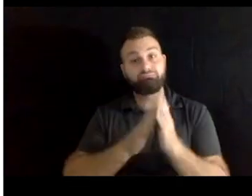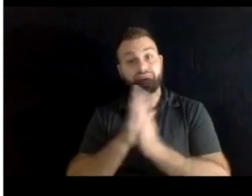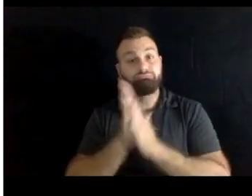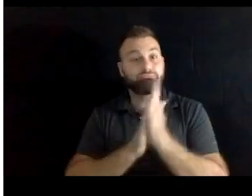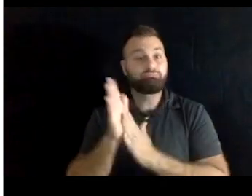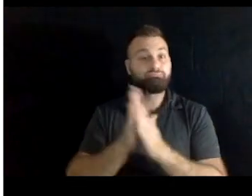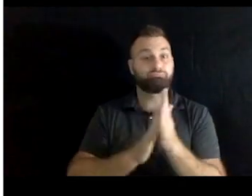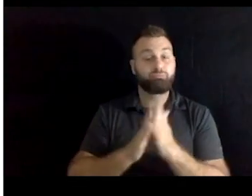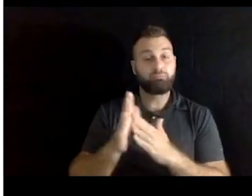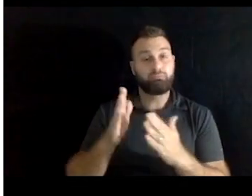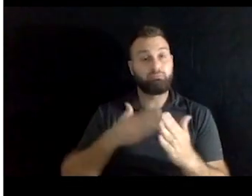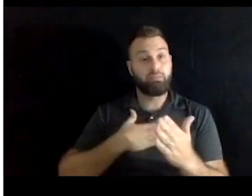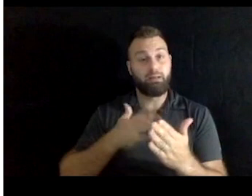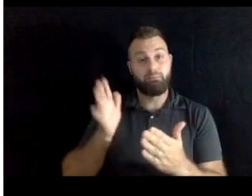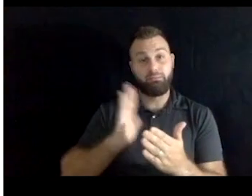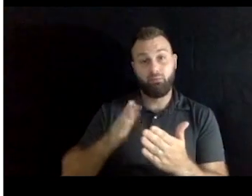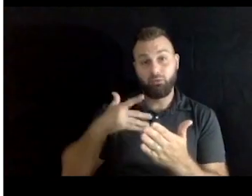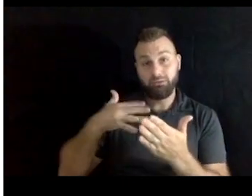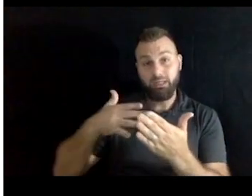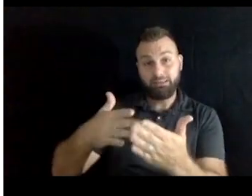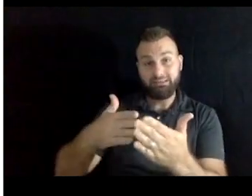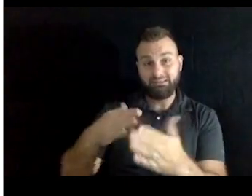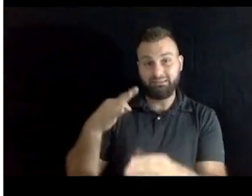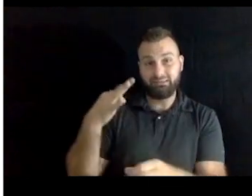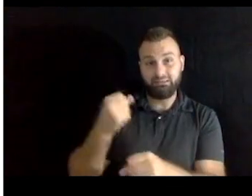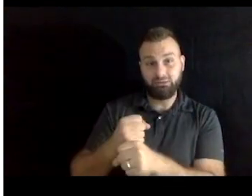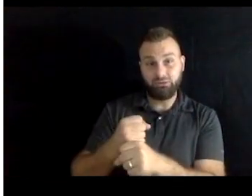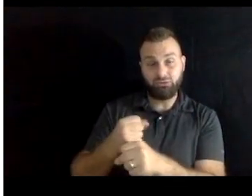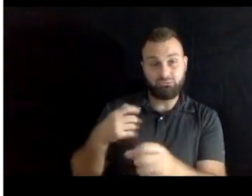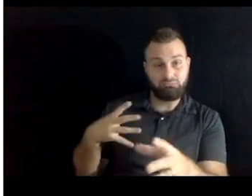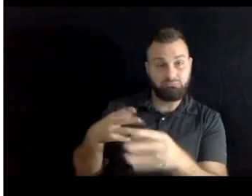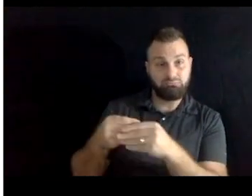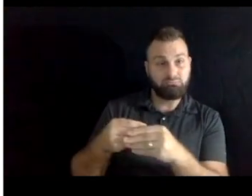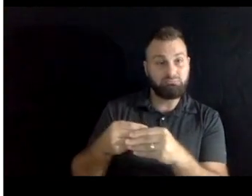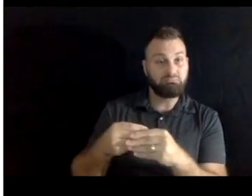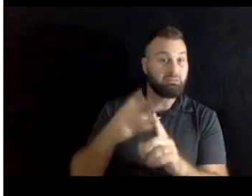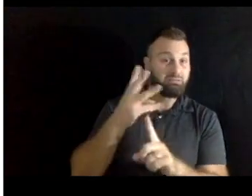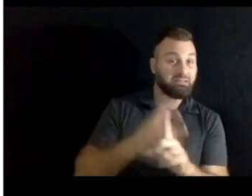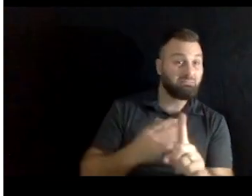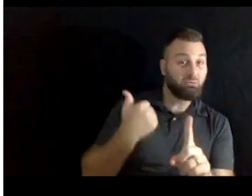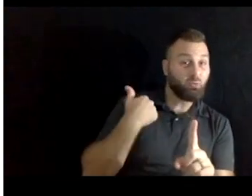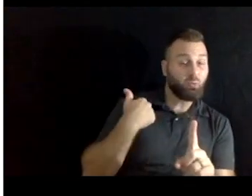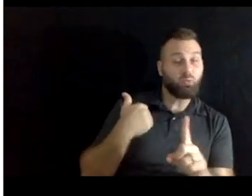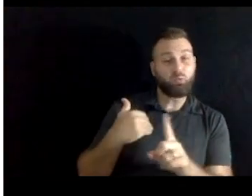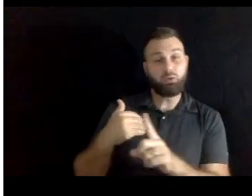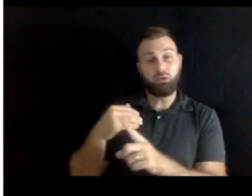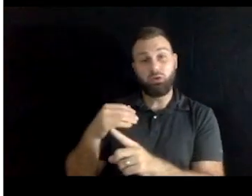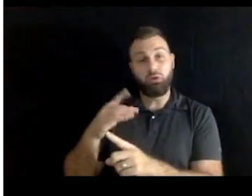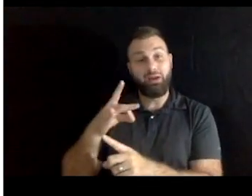that I've done in the past nine years, whether it be six months ago or 8 1/2 years ago,